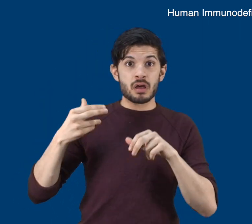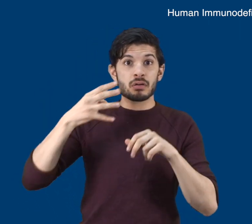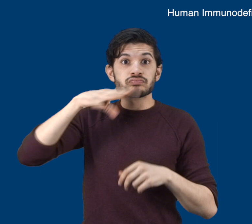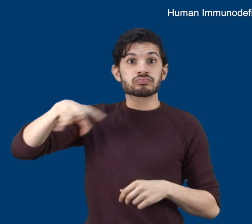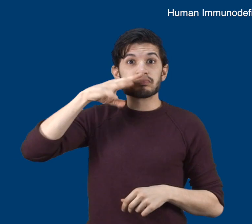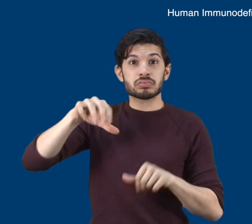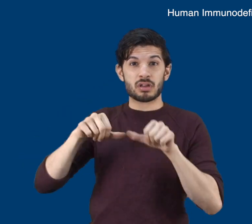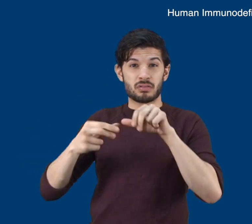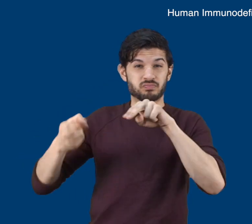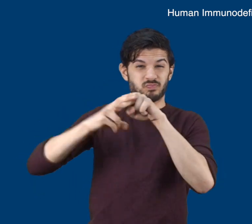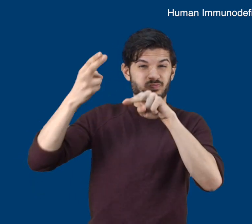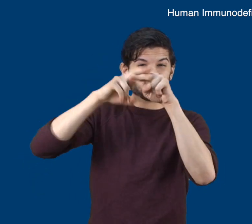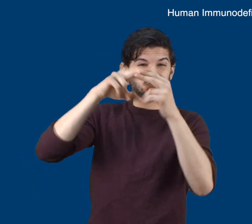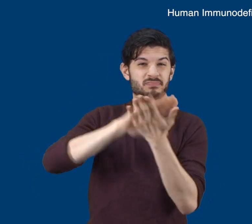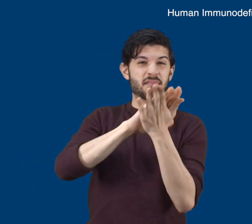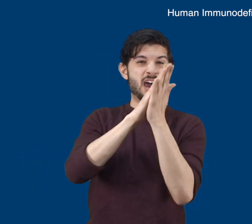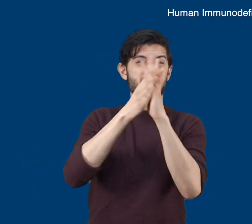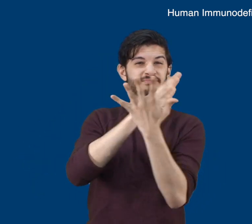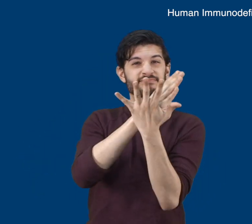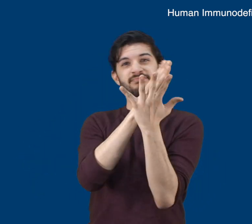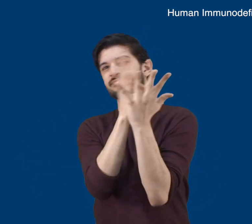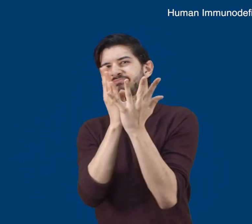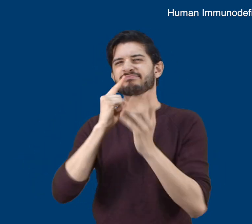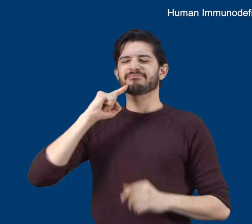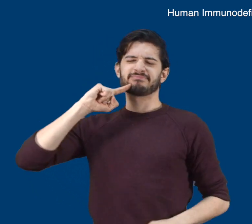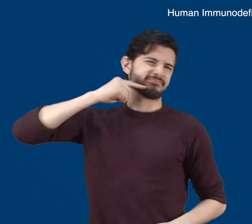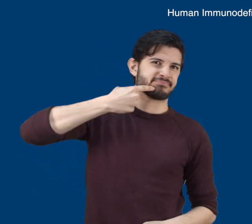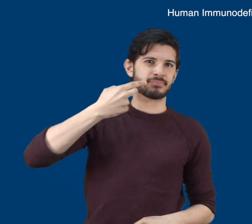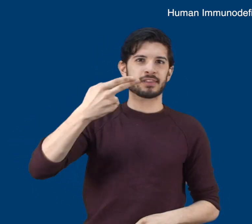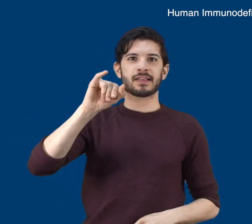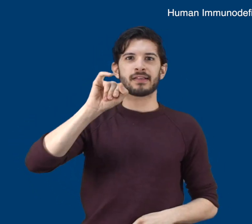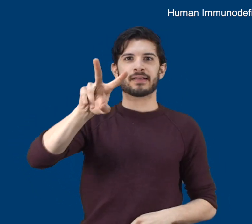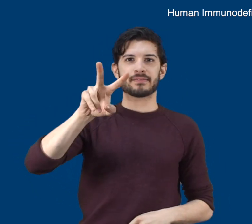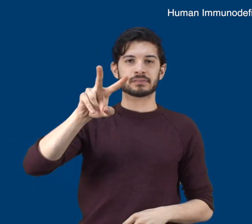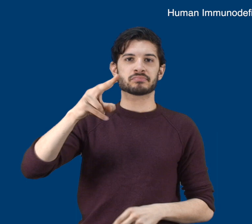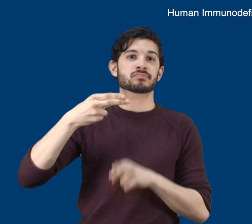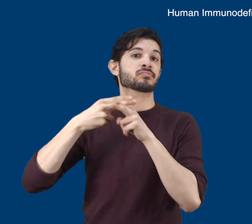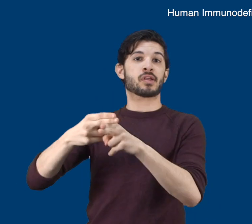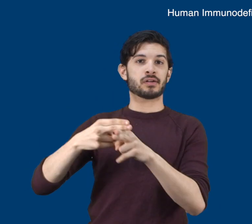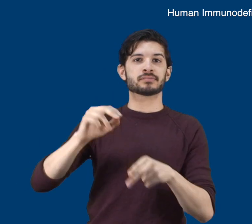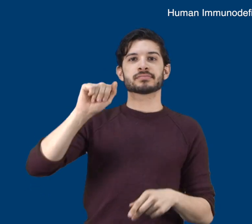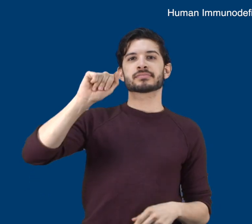The longer you ignore or not follow your HIV treatments, HIV will become severe, which is called